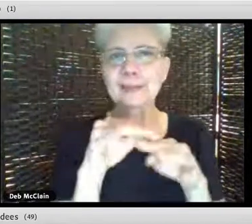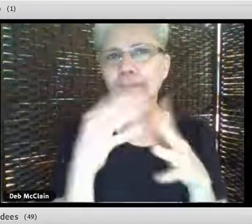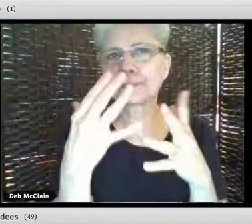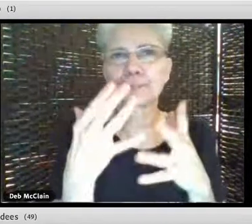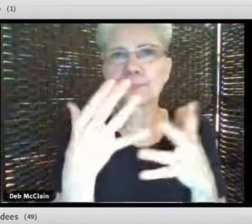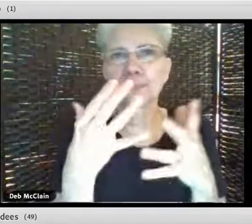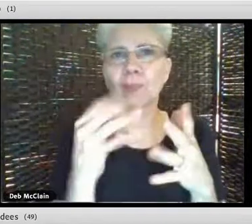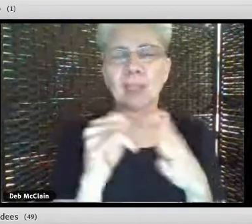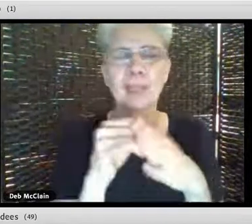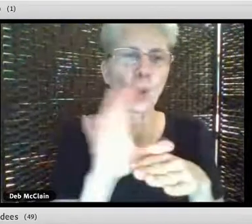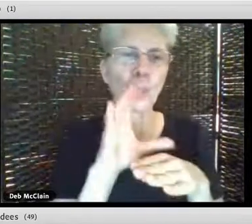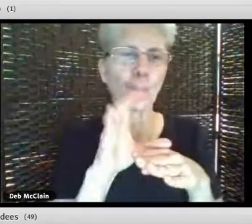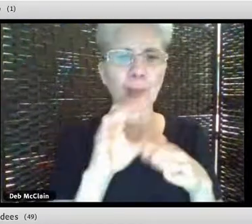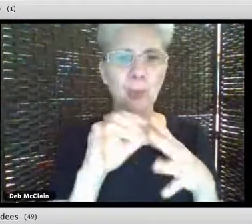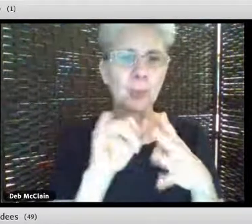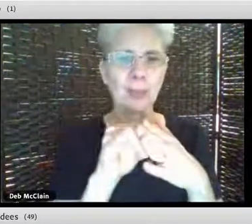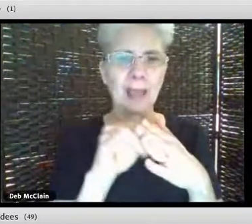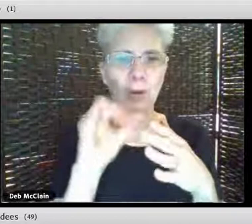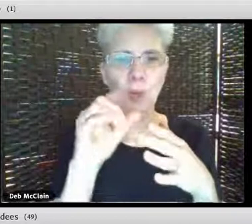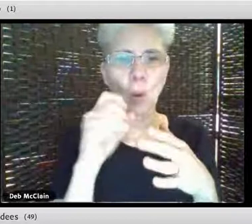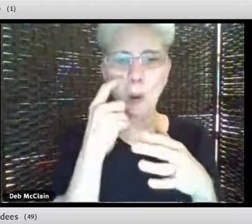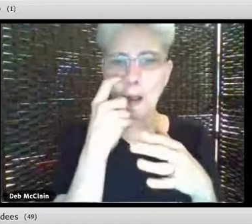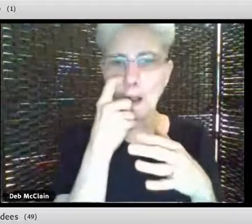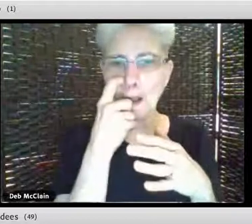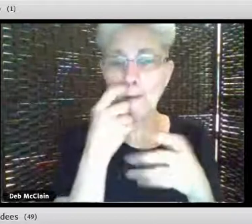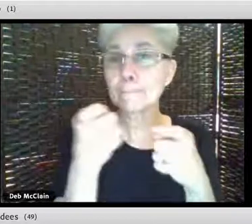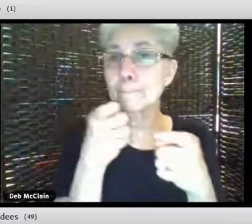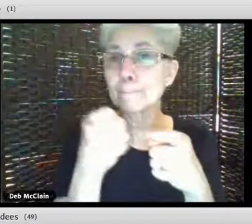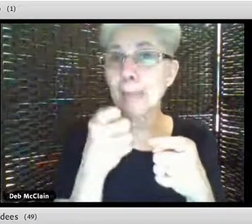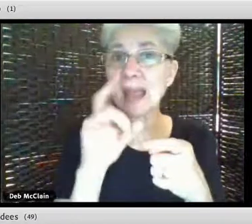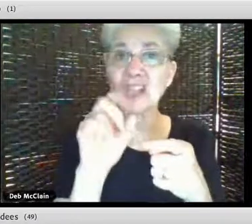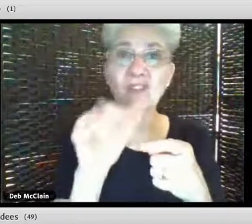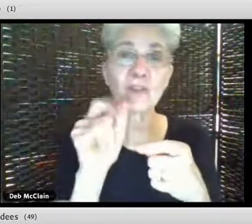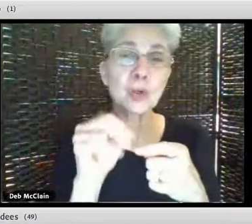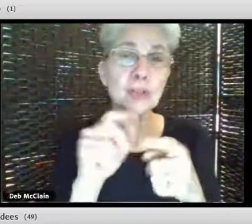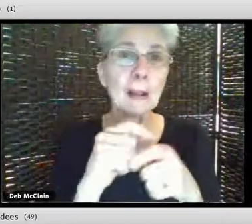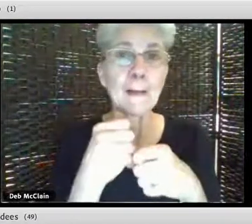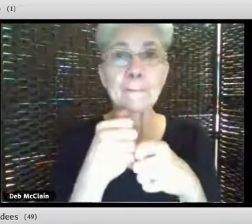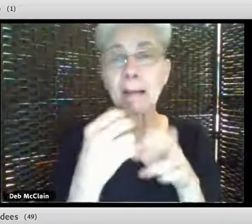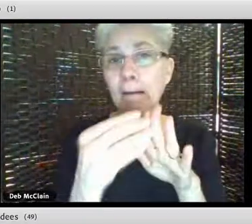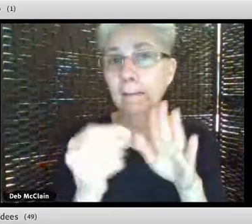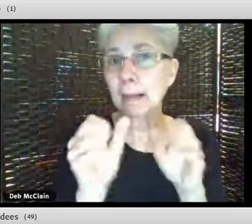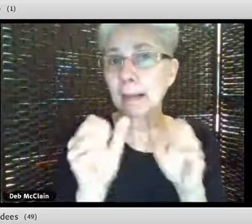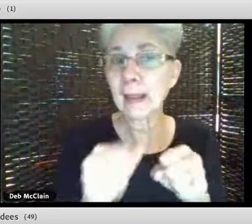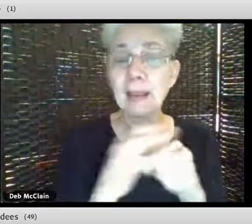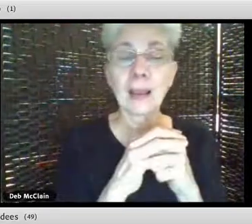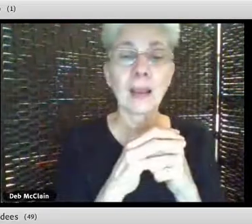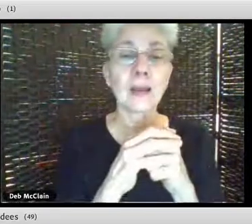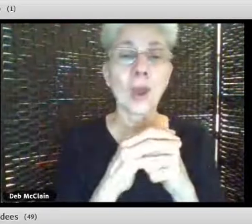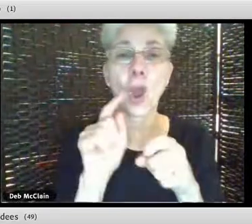something on your computer in Windows. You can manage versions. You can make a copy, and then you can also download anything